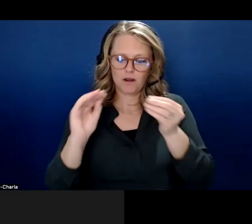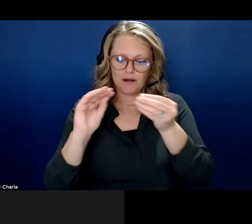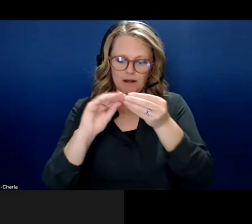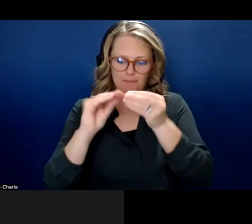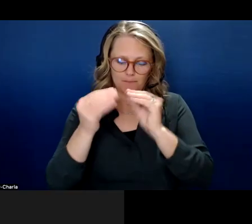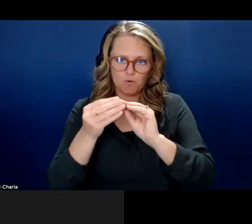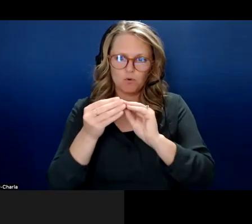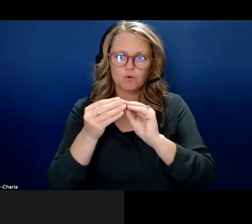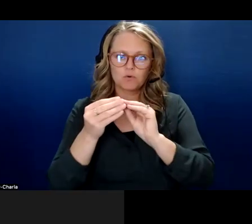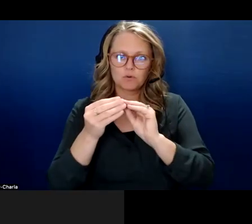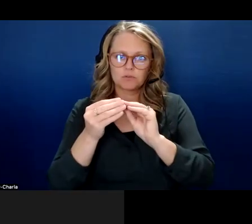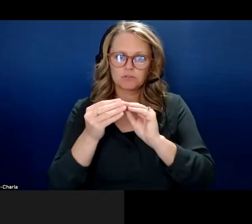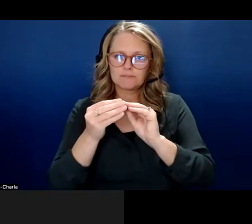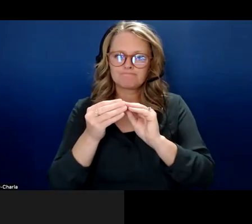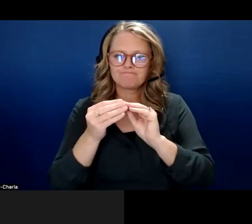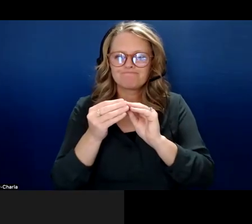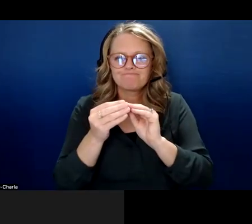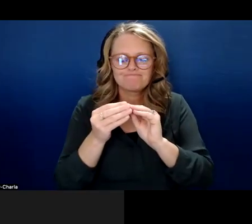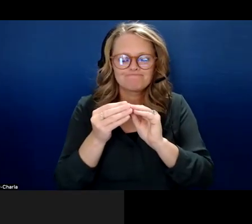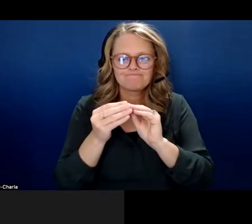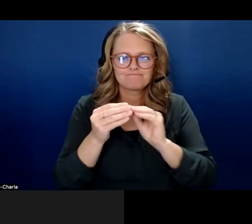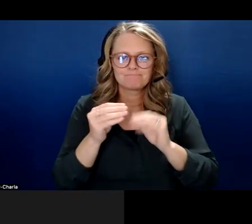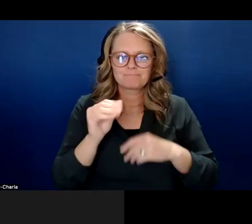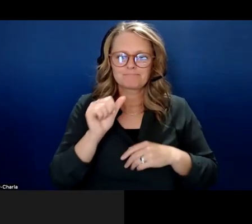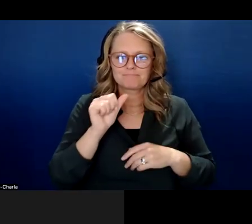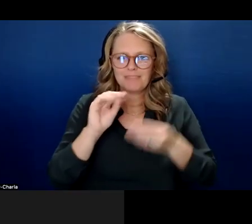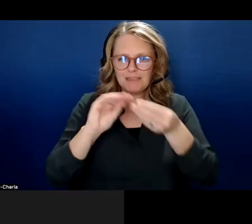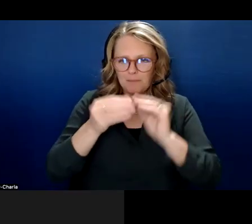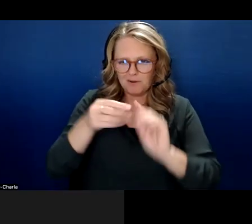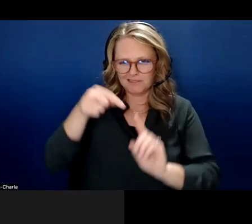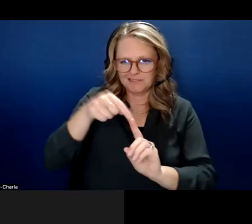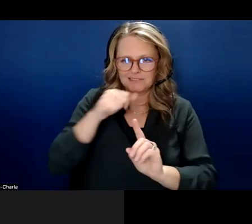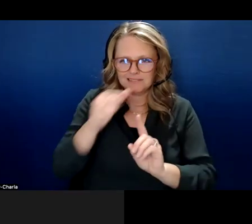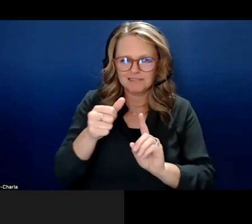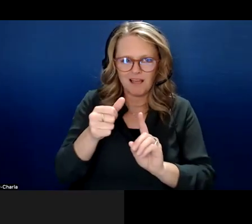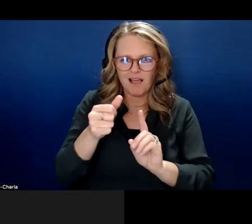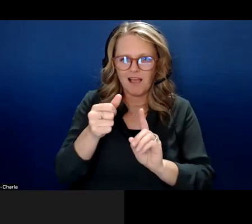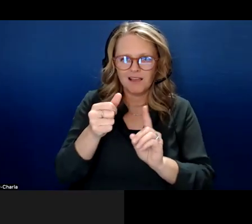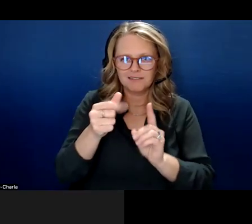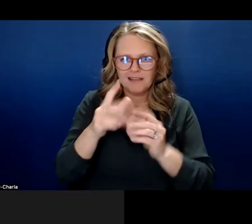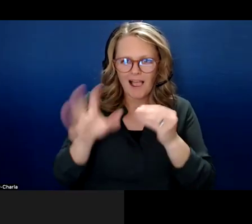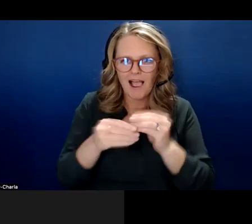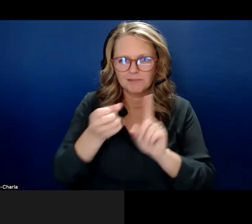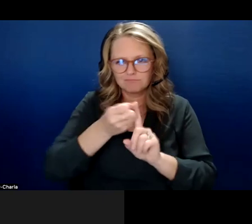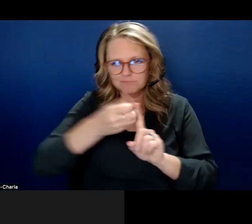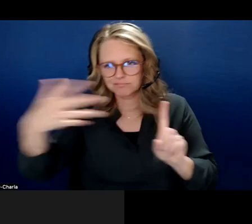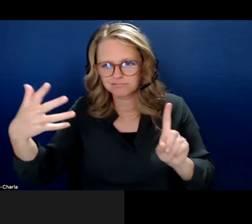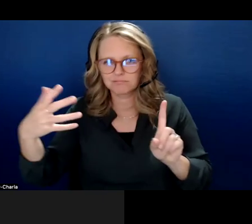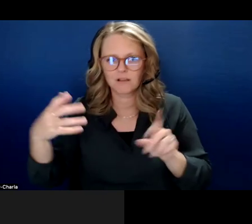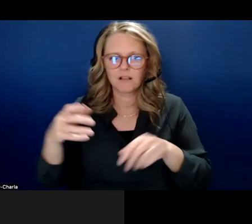they don't tell you the whole story about like the increase in transfers and connections to other transit services